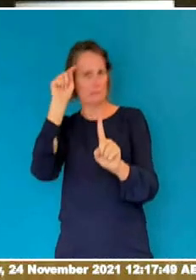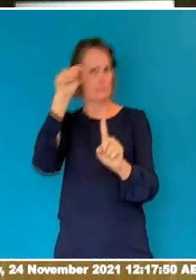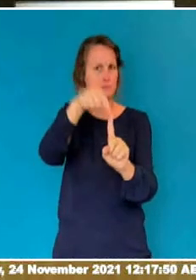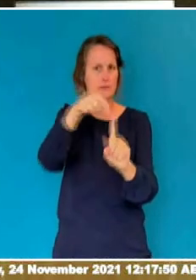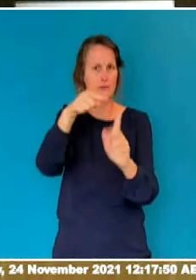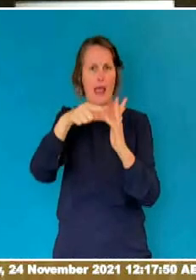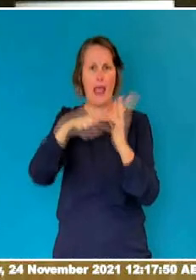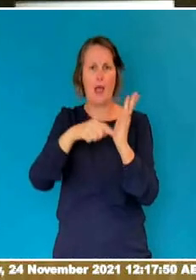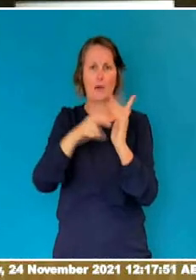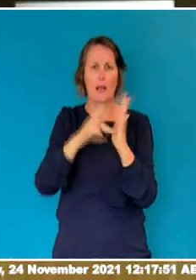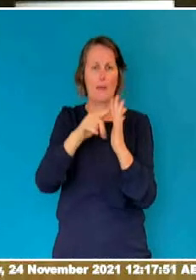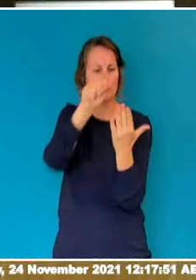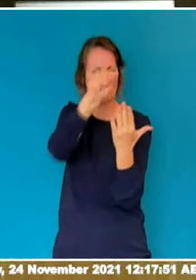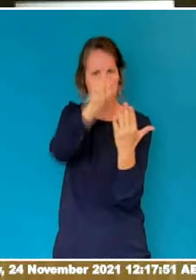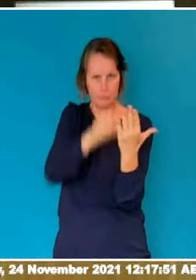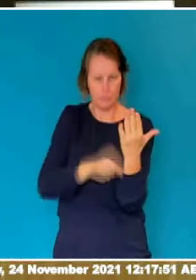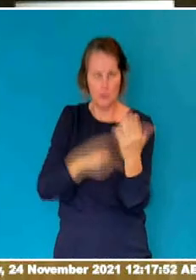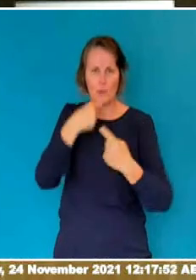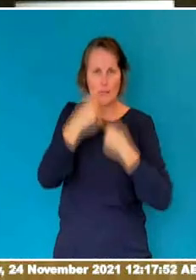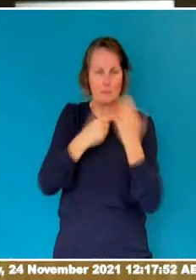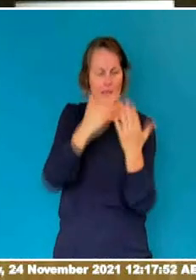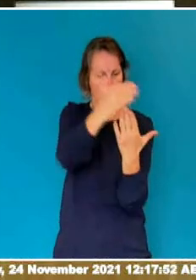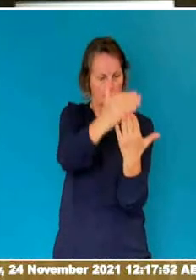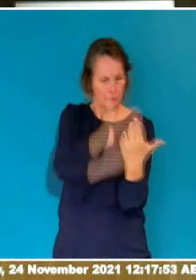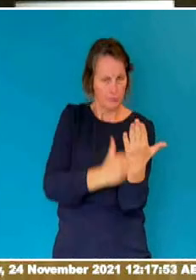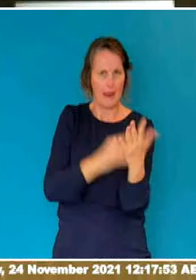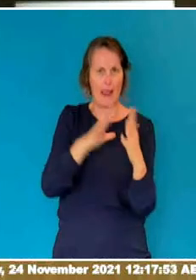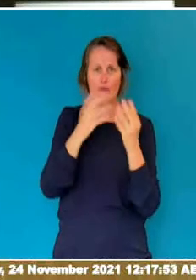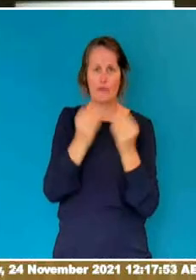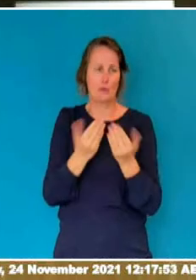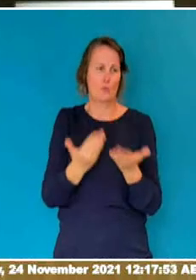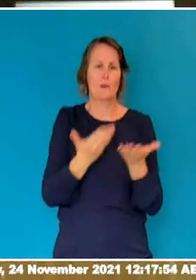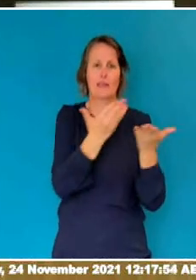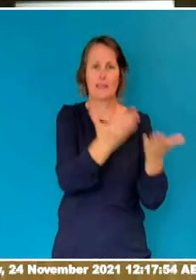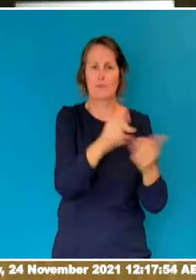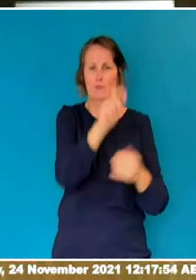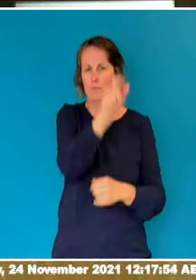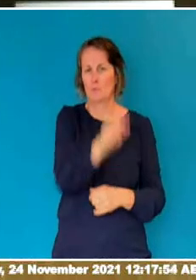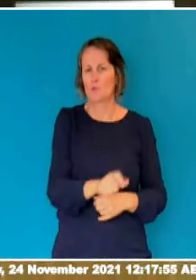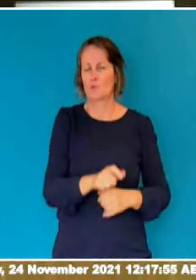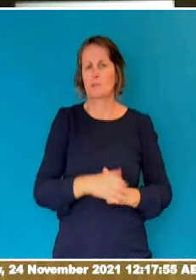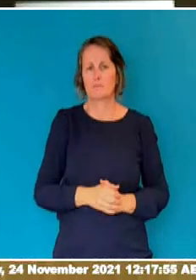That is outlined in the candidate kit that we place on our eRecruitment system that